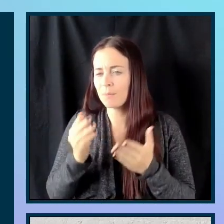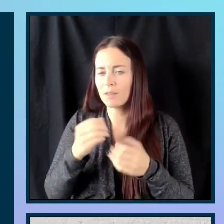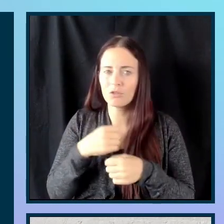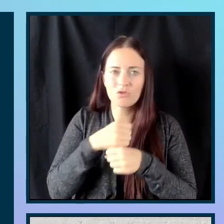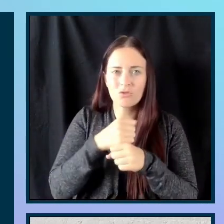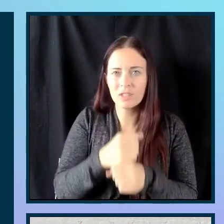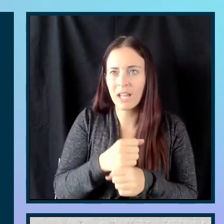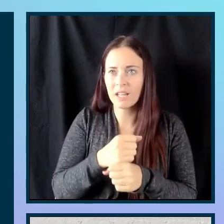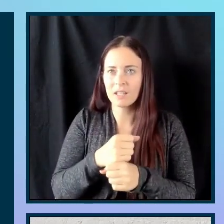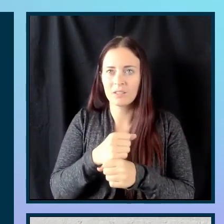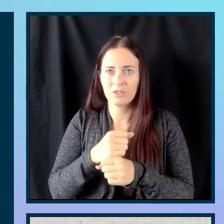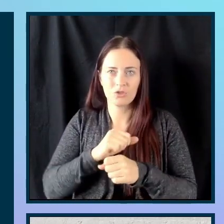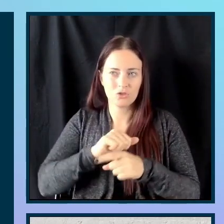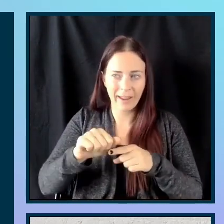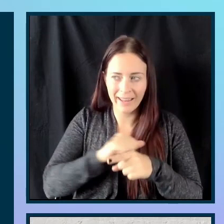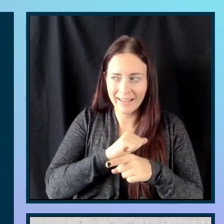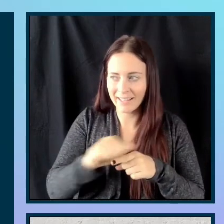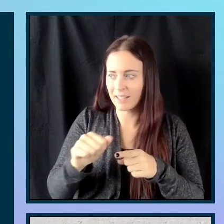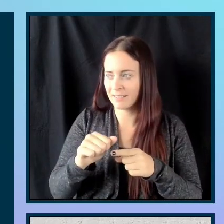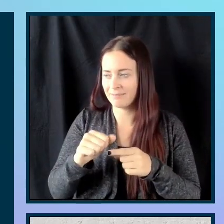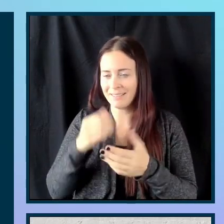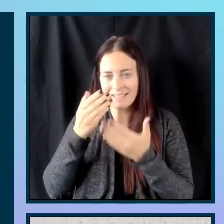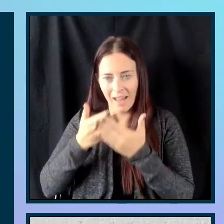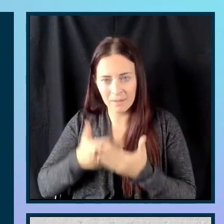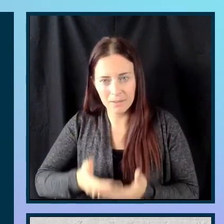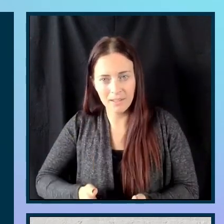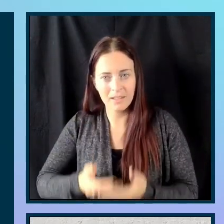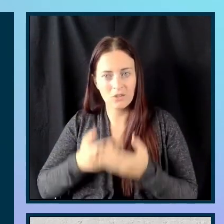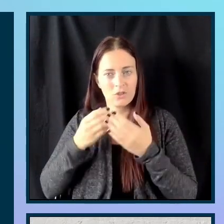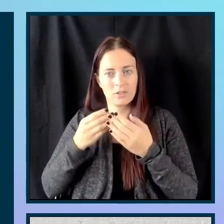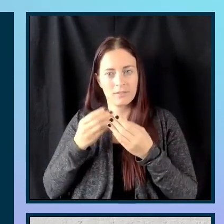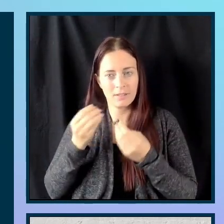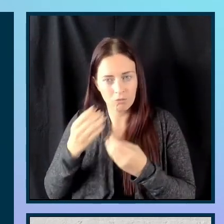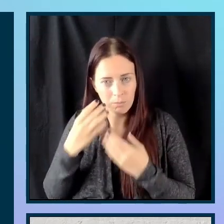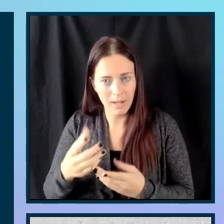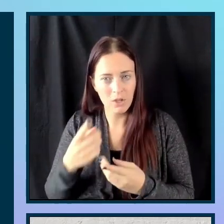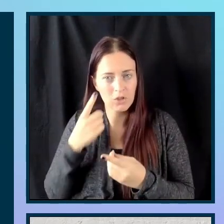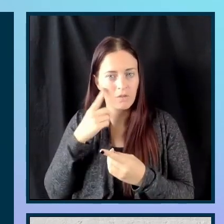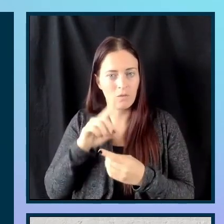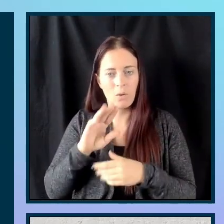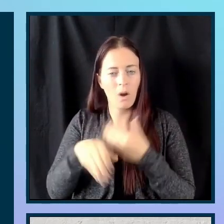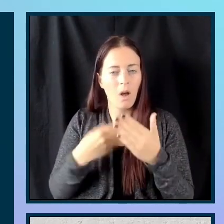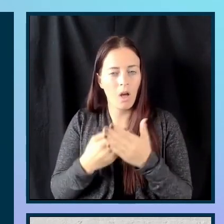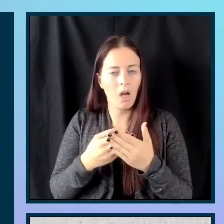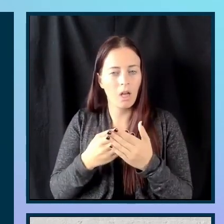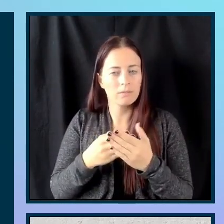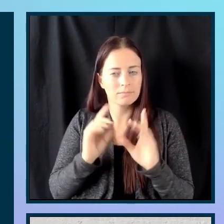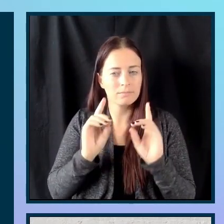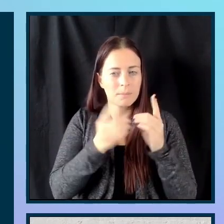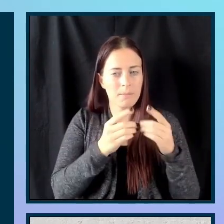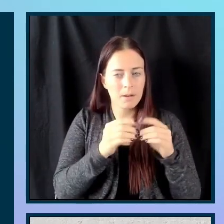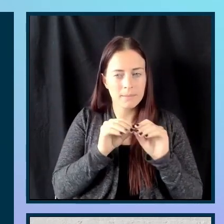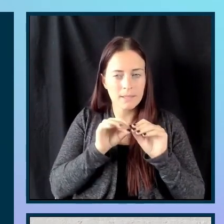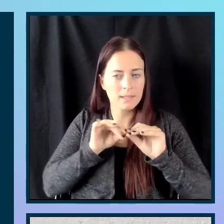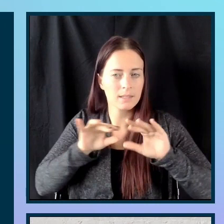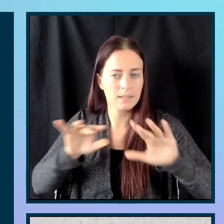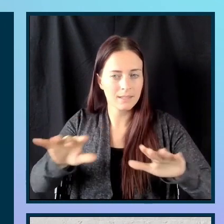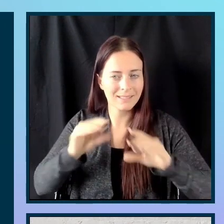and resources for employees across different departments. These resources teach them about accessibility best practices